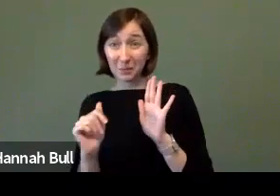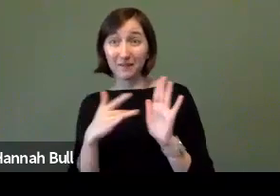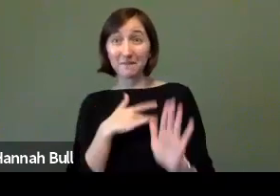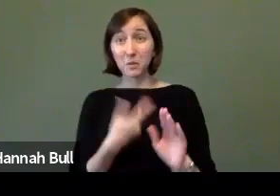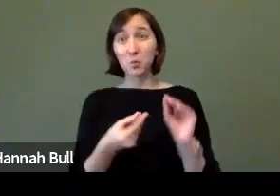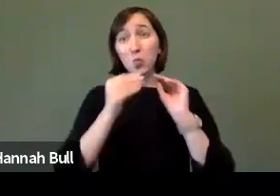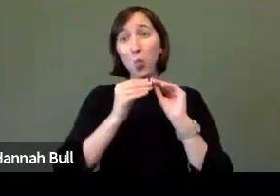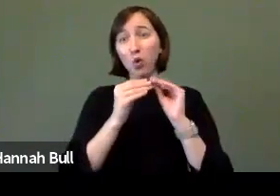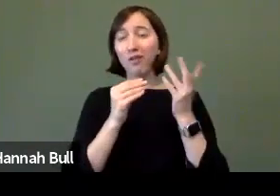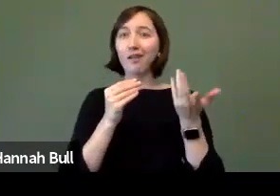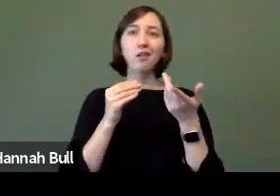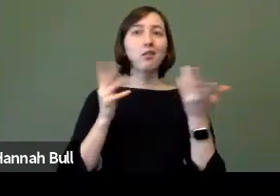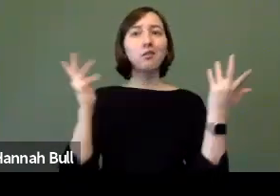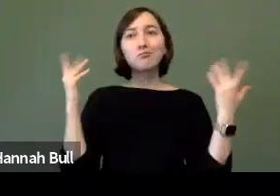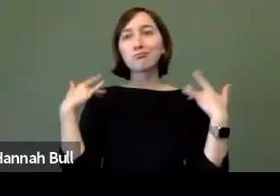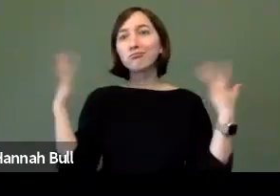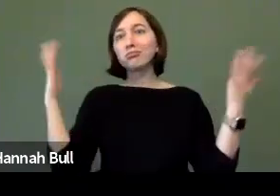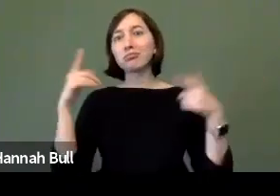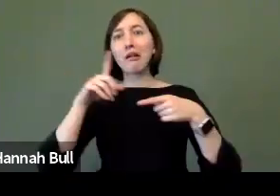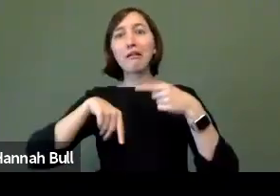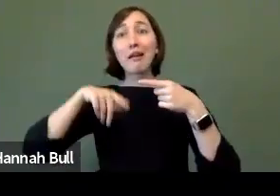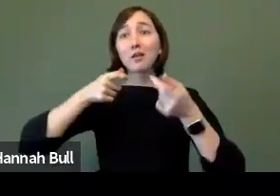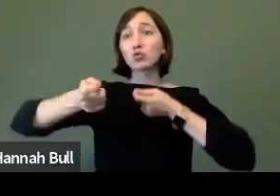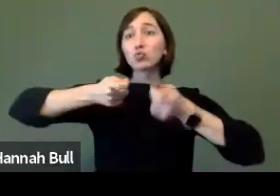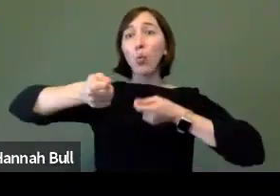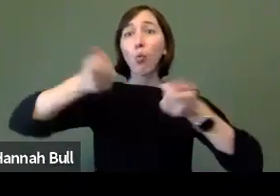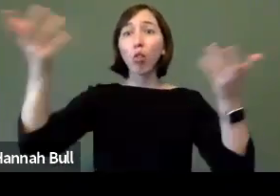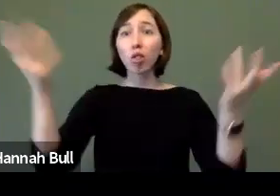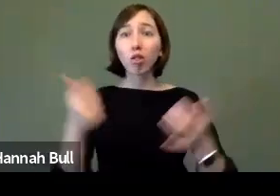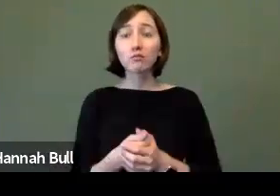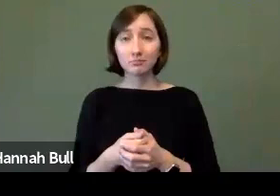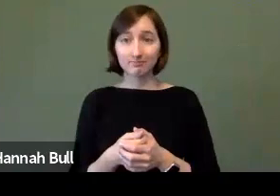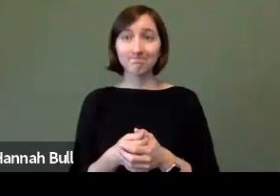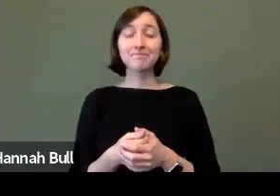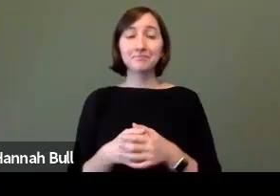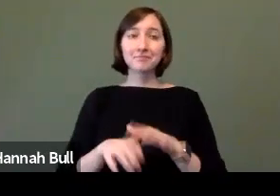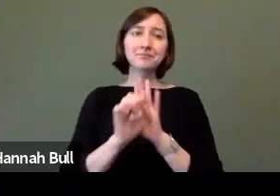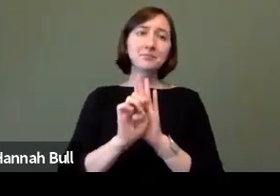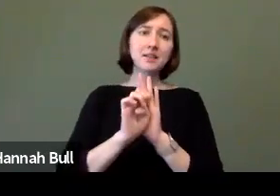are out of their control when it comes to— we talked about the availability of attendants